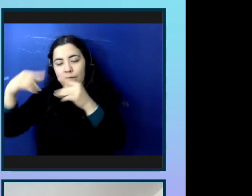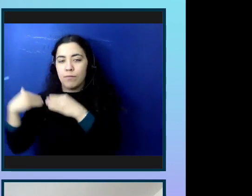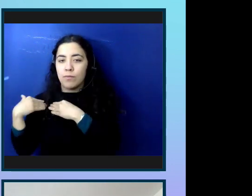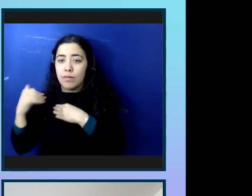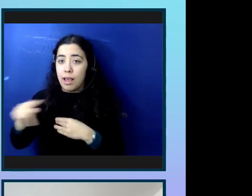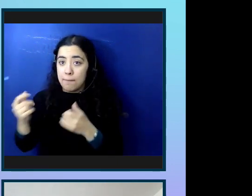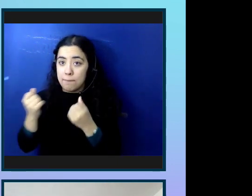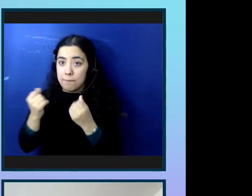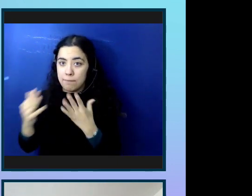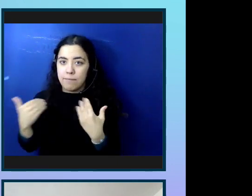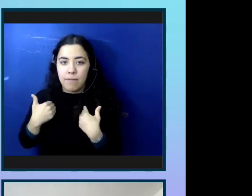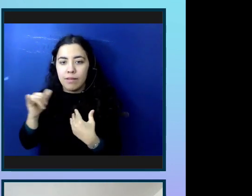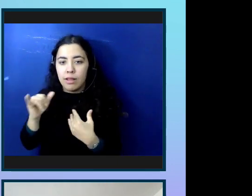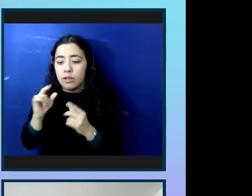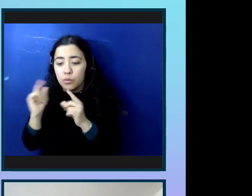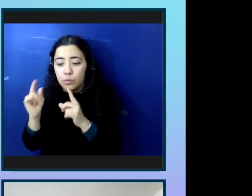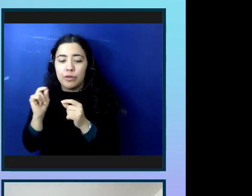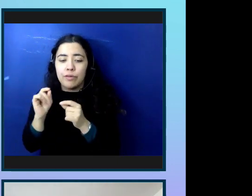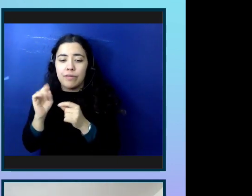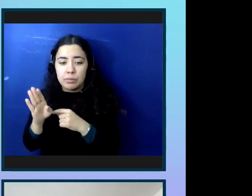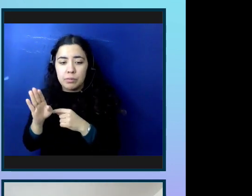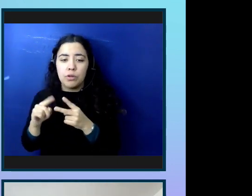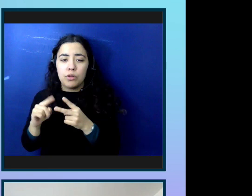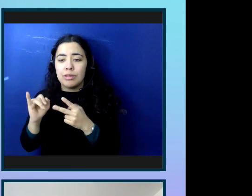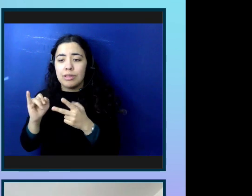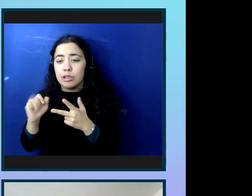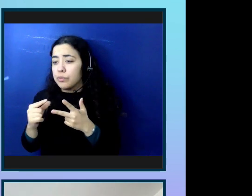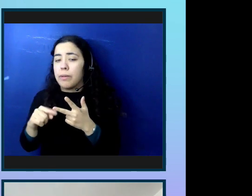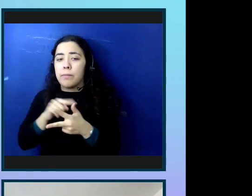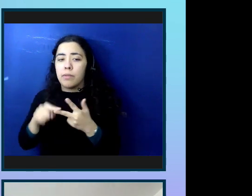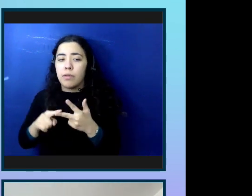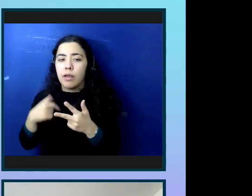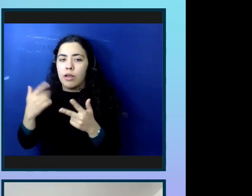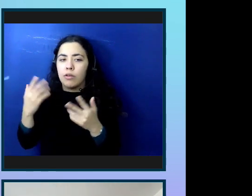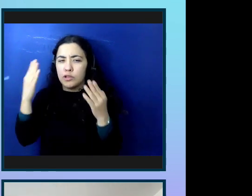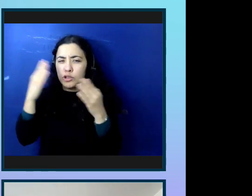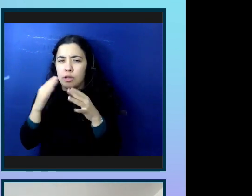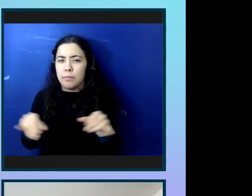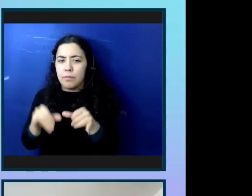like Twitter, Facebook, Instagram, that uses really dark pattern of infinite scrolling,